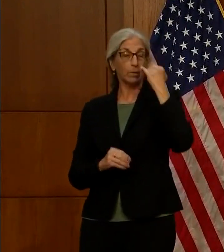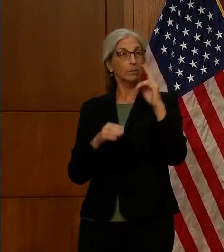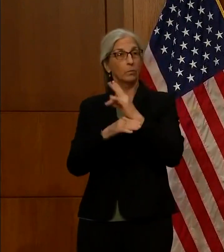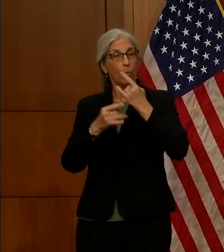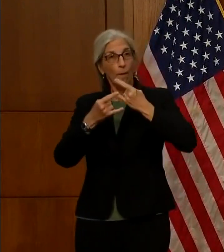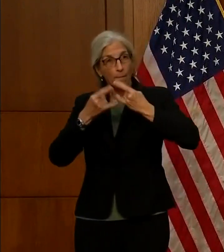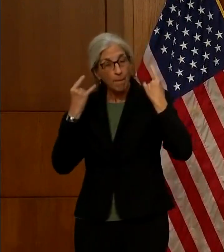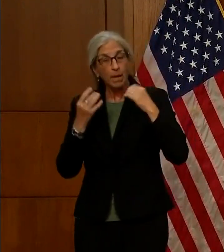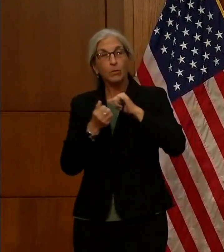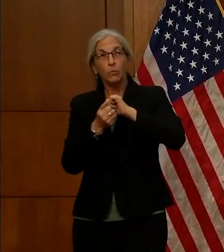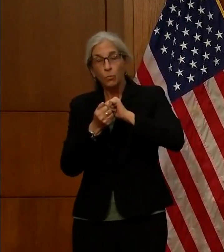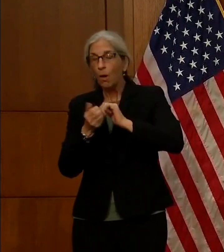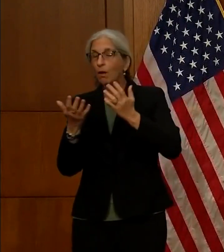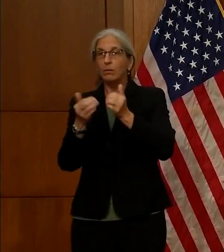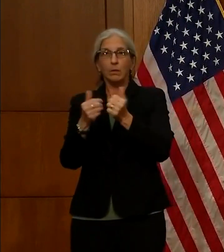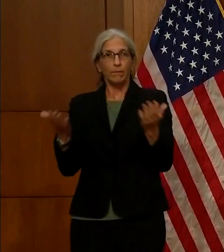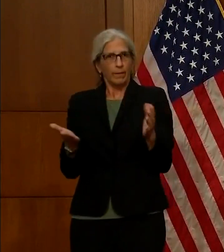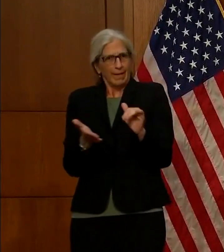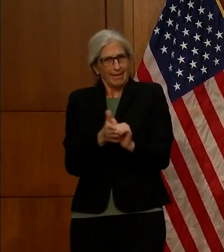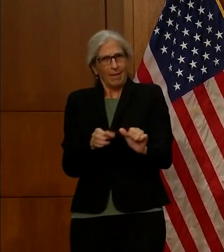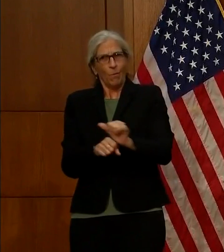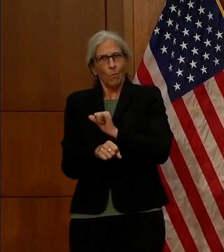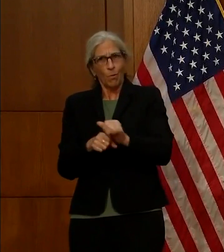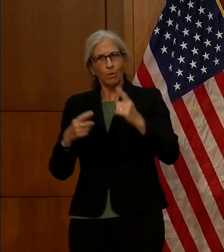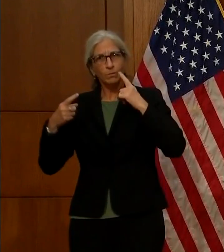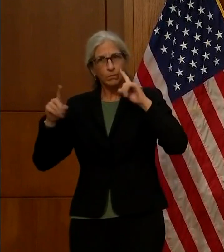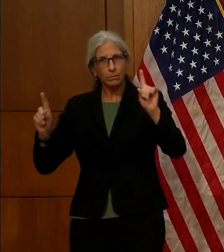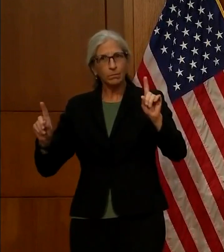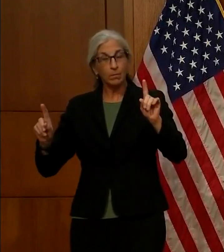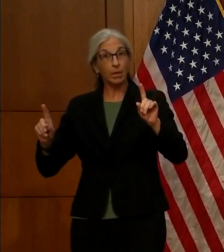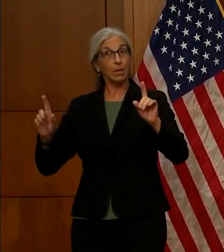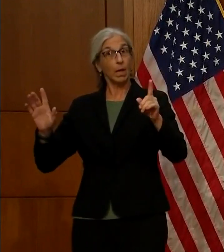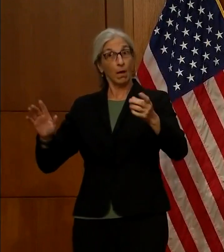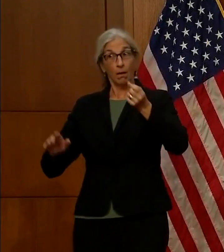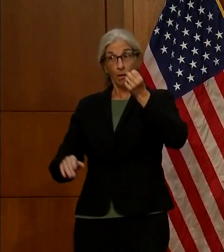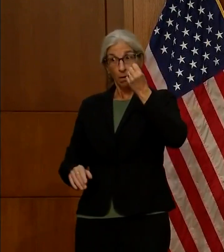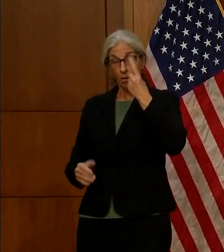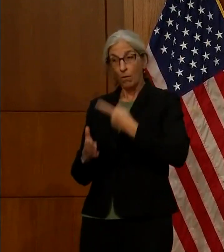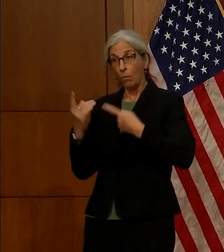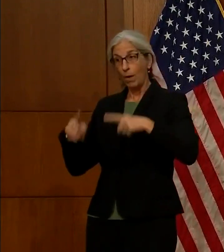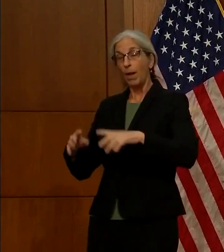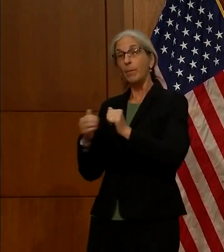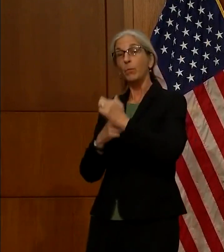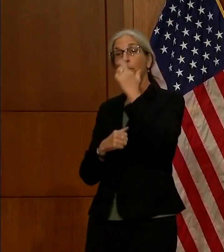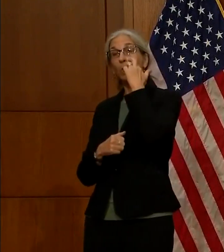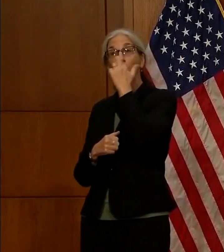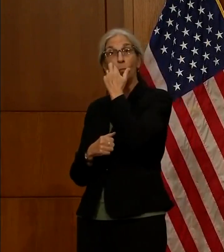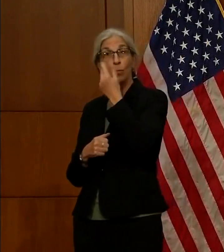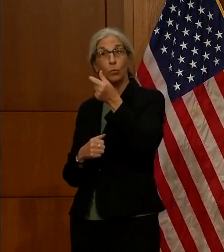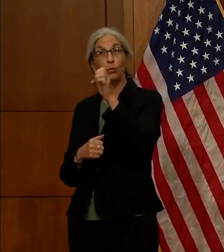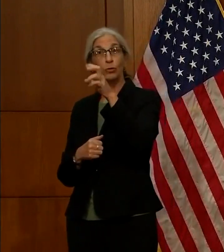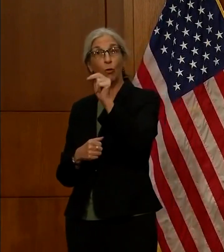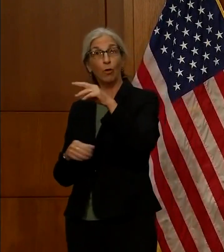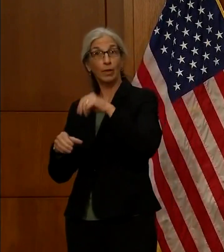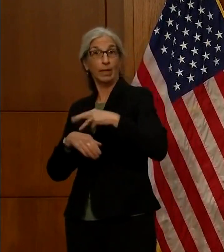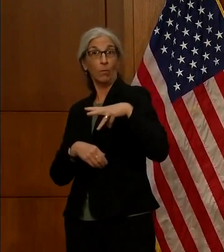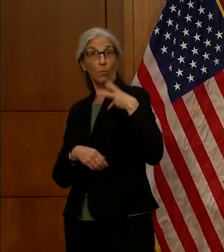KNOW THAT THE MEASURES THAT WERE TAKEN WORK. COMPARE THAT.